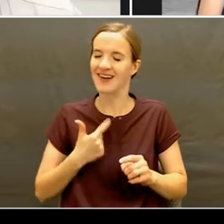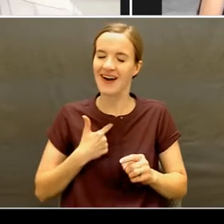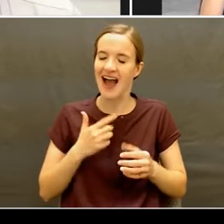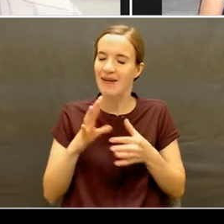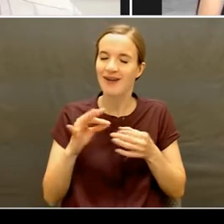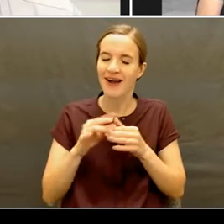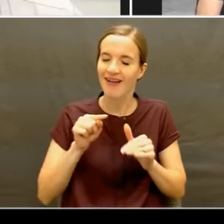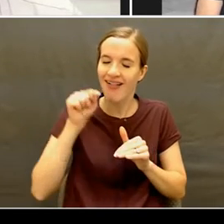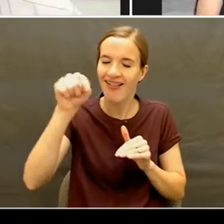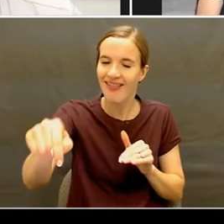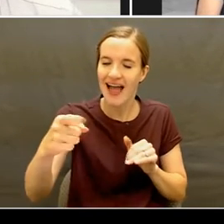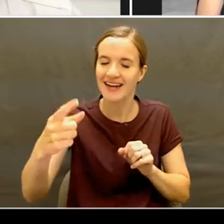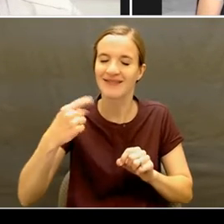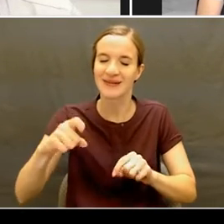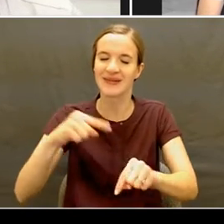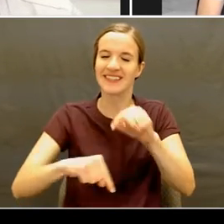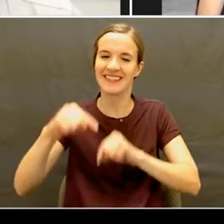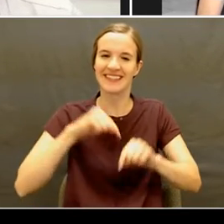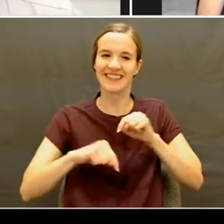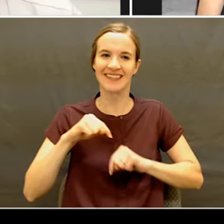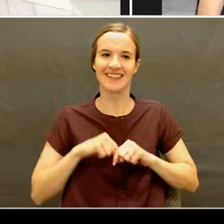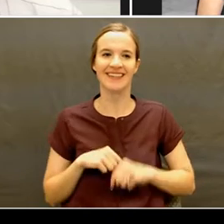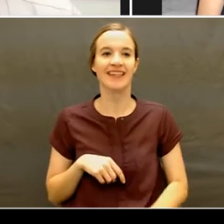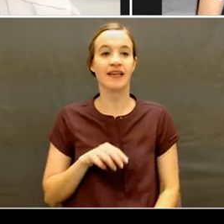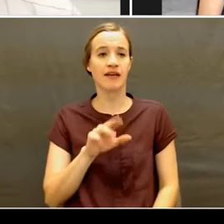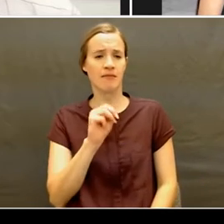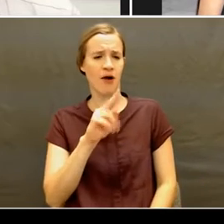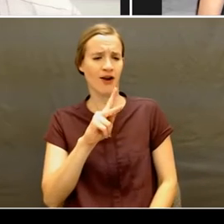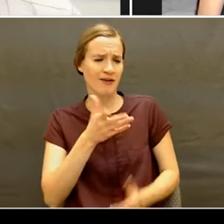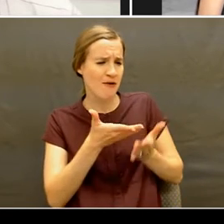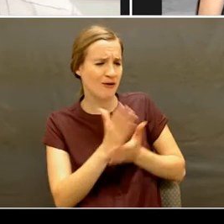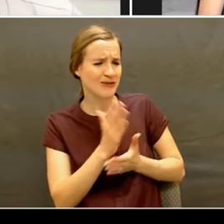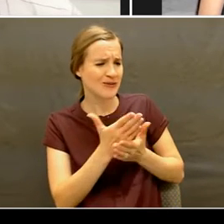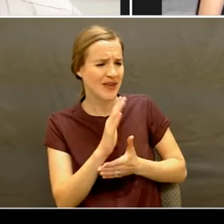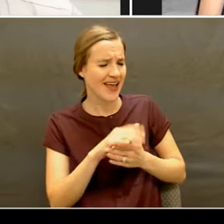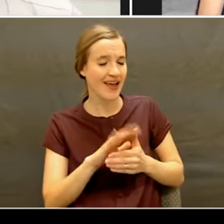as you mentioned, you graduated back in, or you got out of